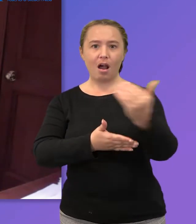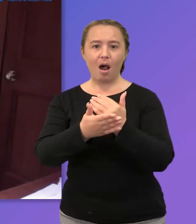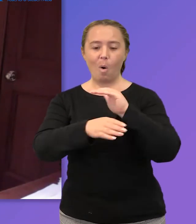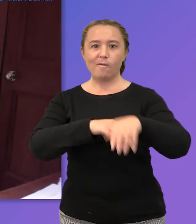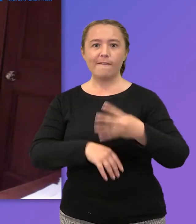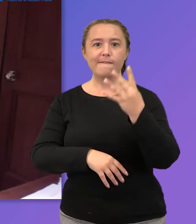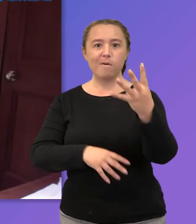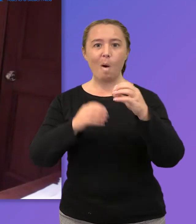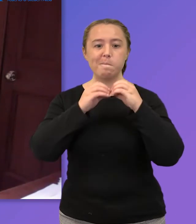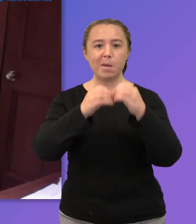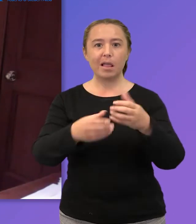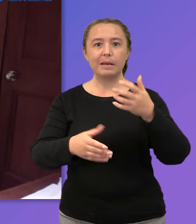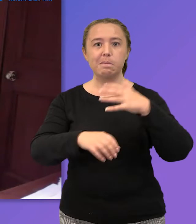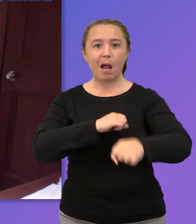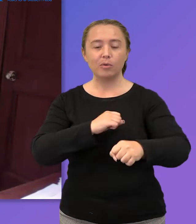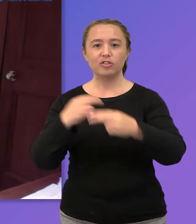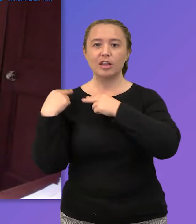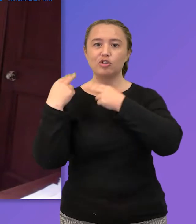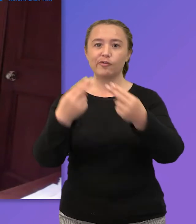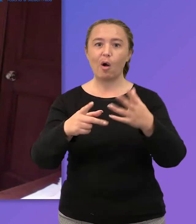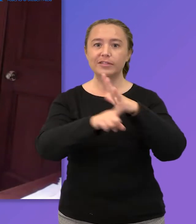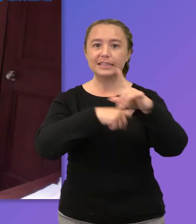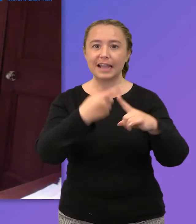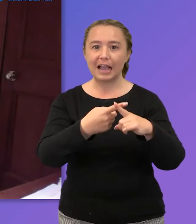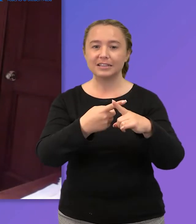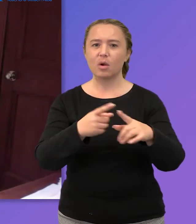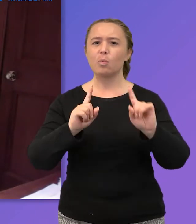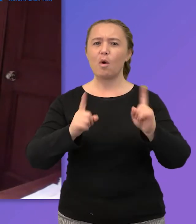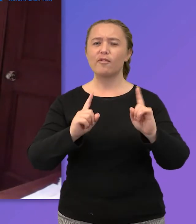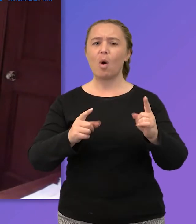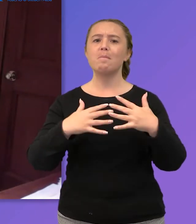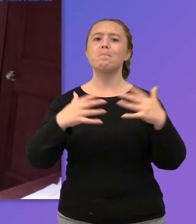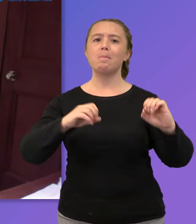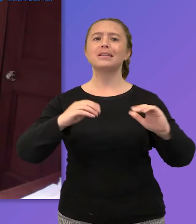£4 billion in devolved taxes, which have been used to fund public services in Scotland.